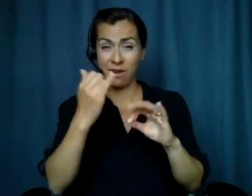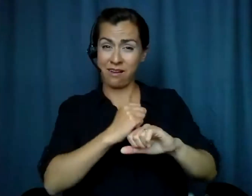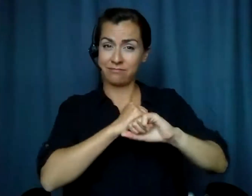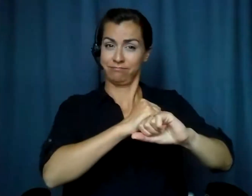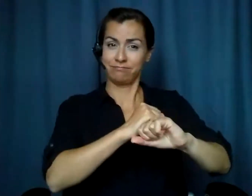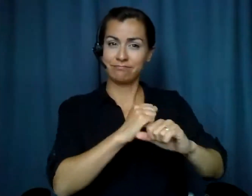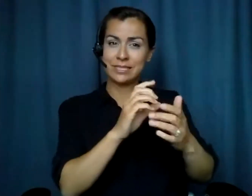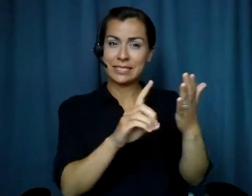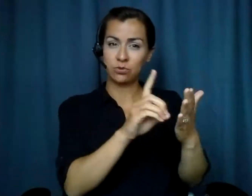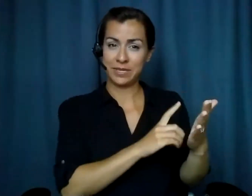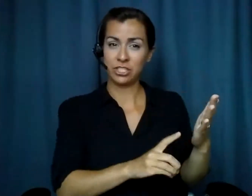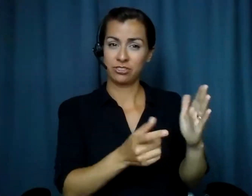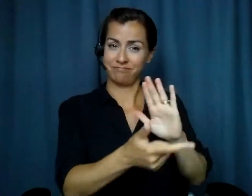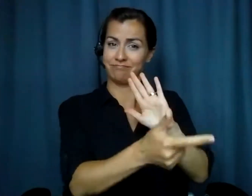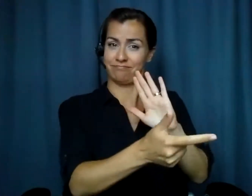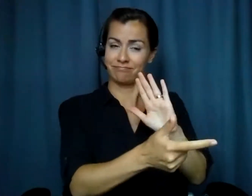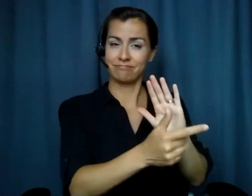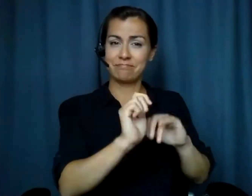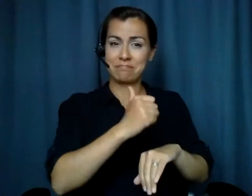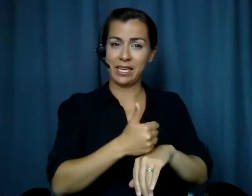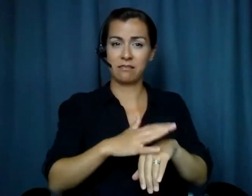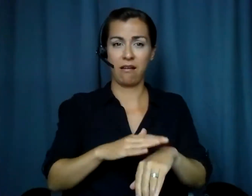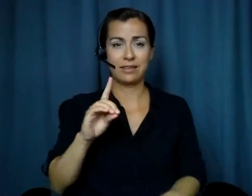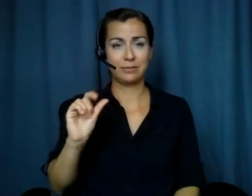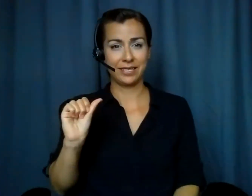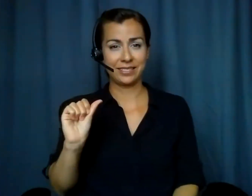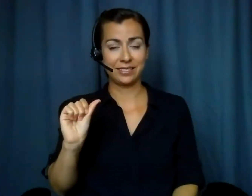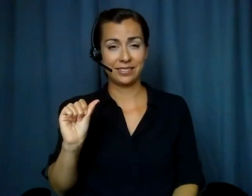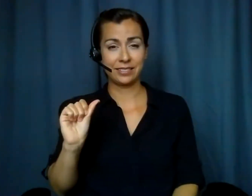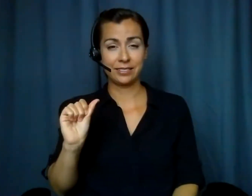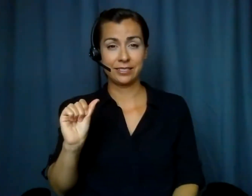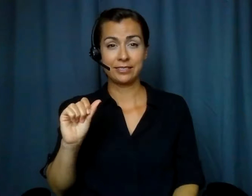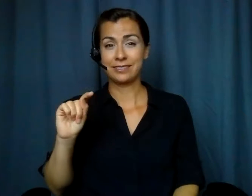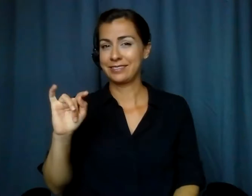and drives systems improvements for people with disabilities.